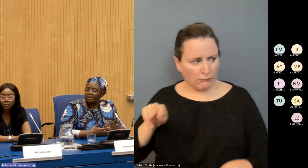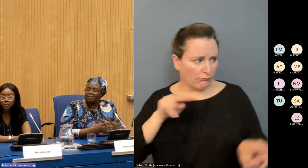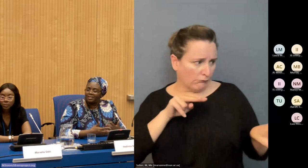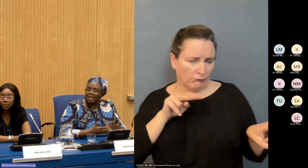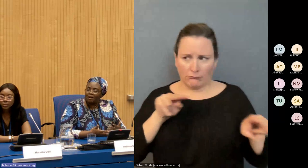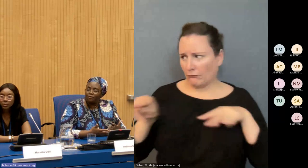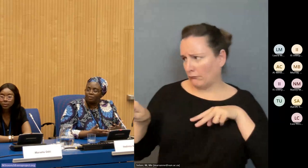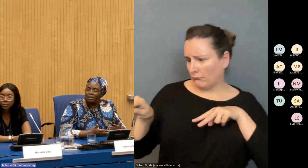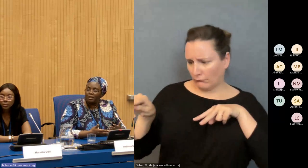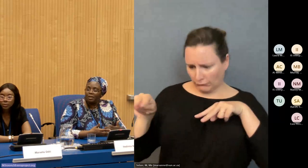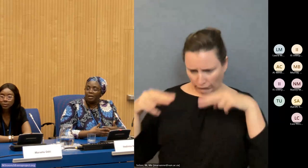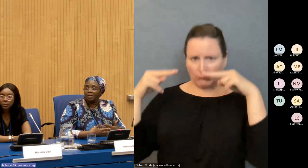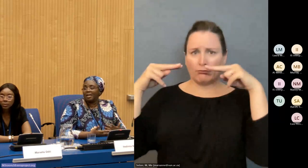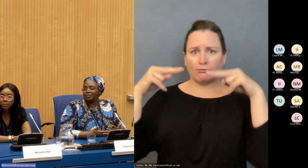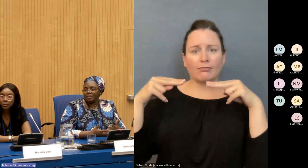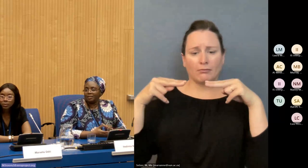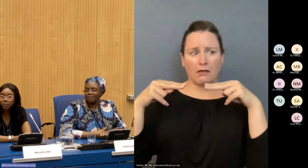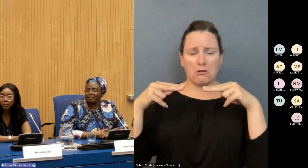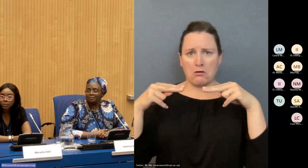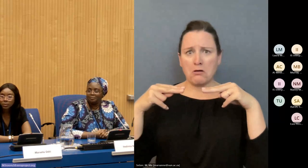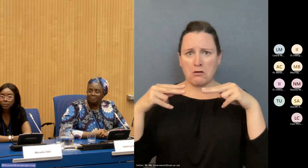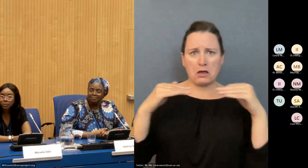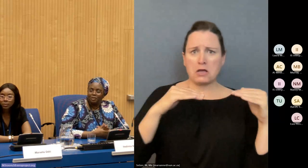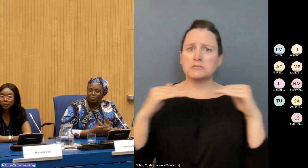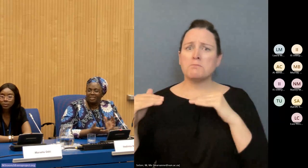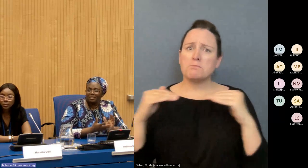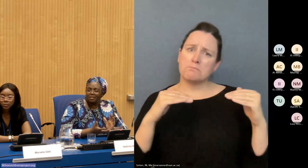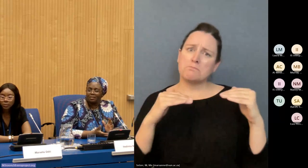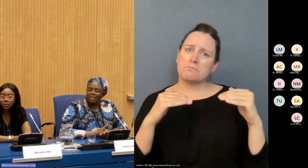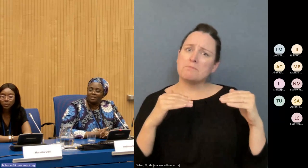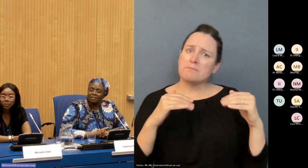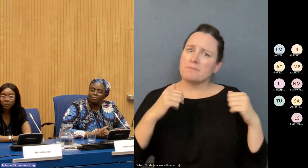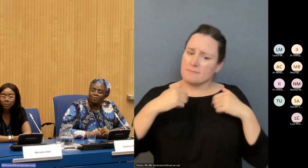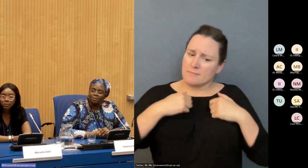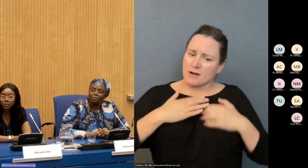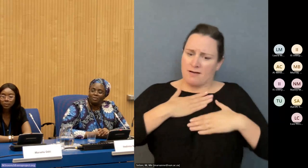and it does not have to be a life sentence. That is the progress we